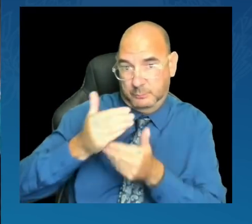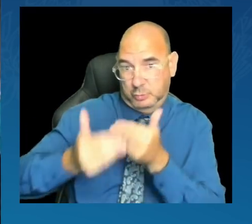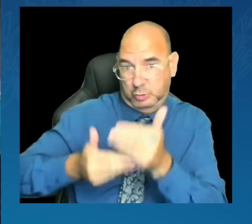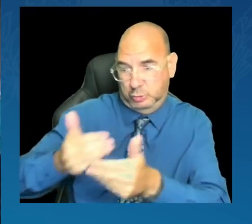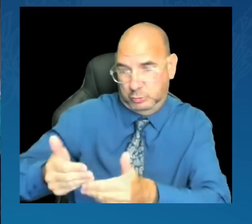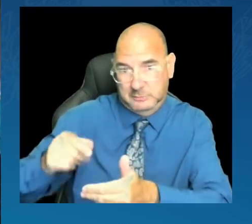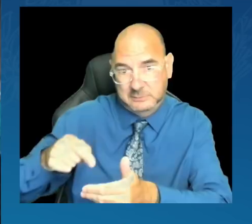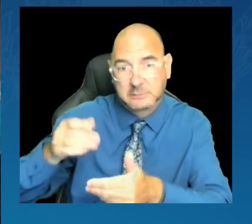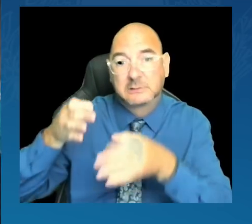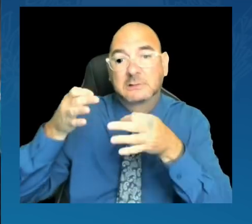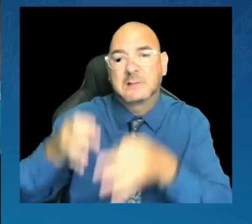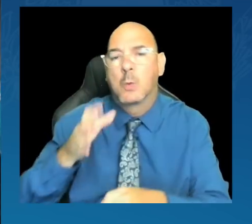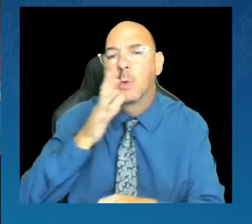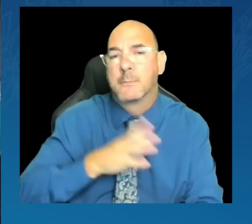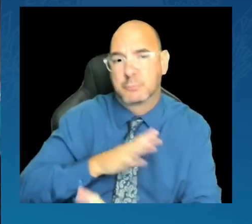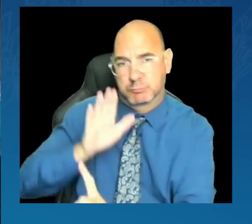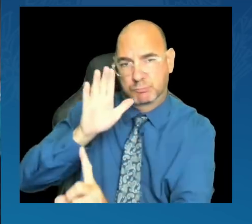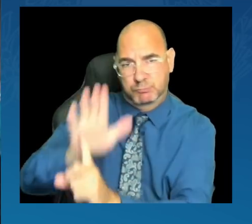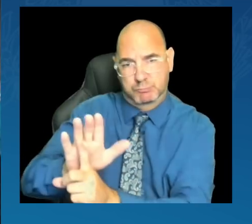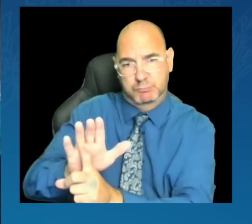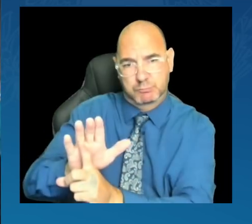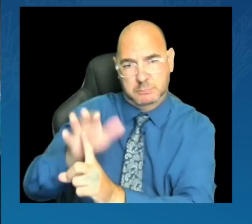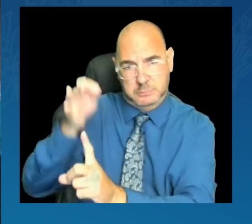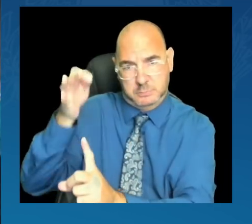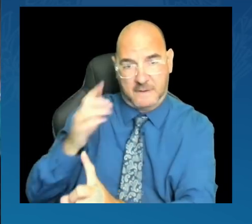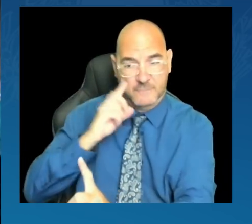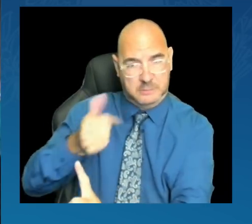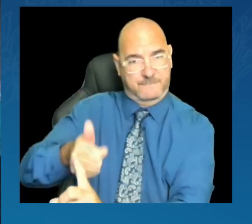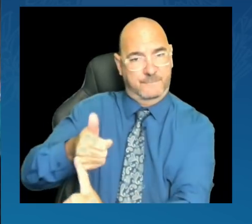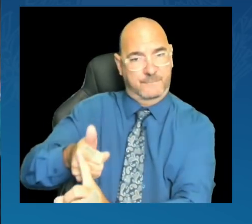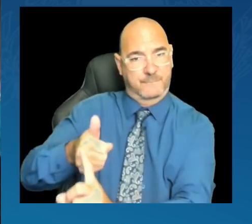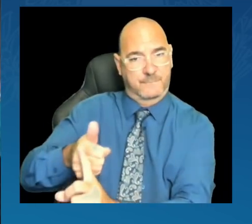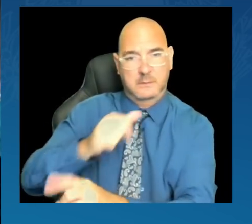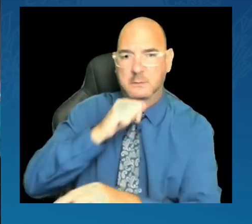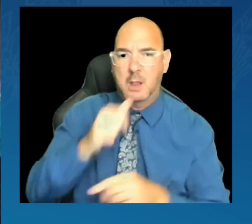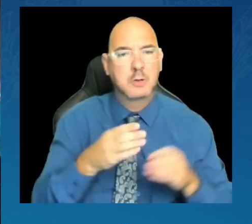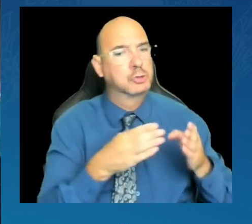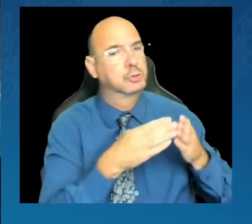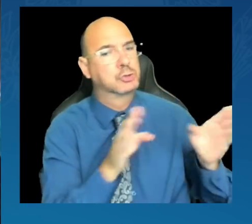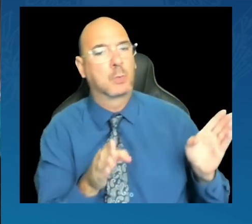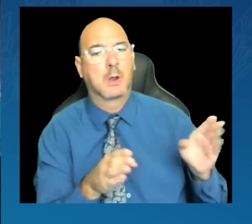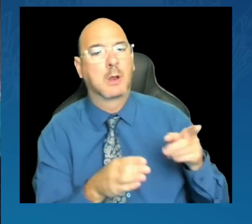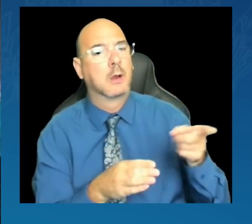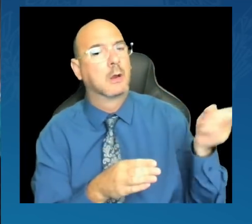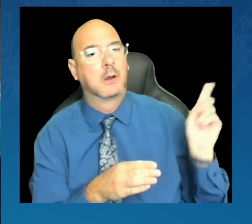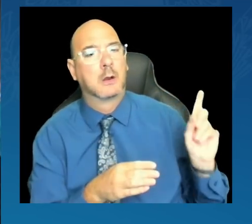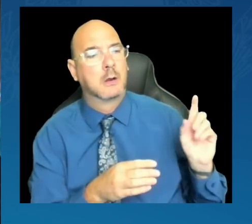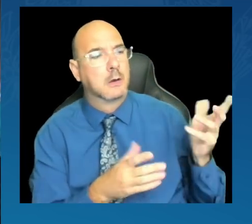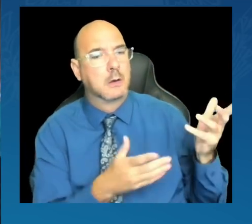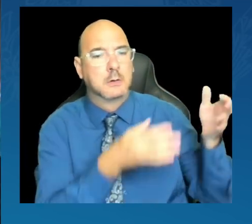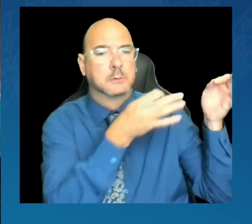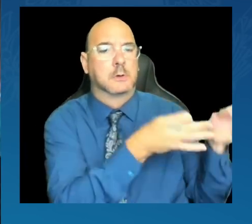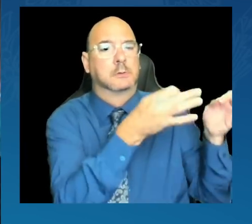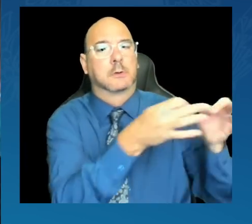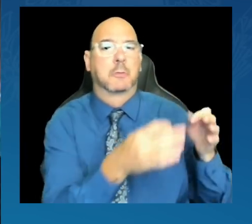or a woman makes for herself and not a General Assembly. Mostly men who are clueless about what women have to go through.